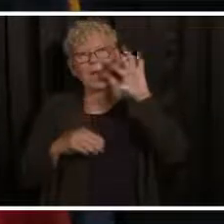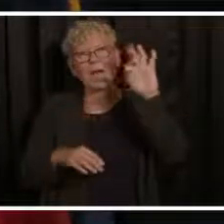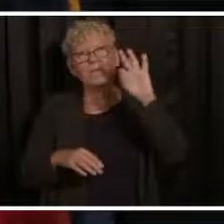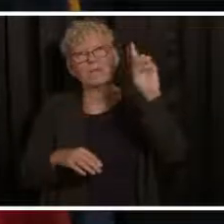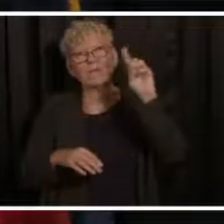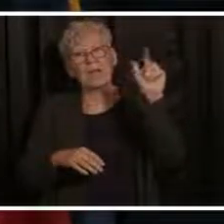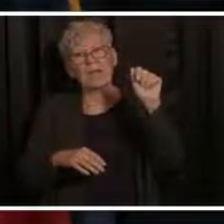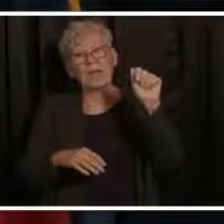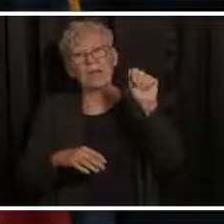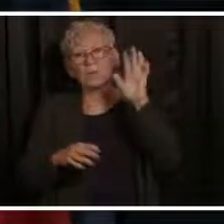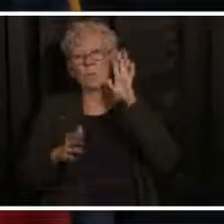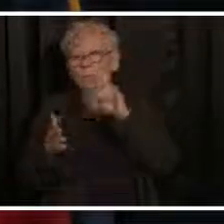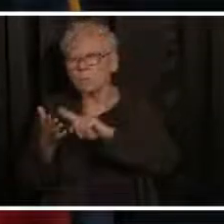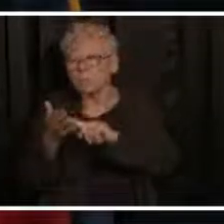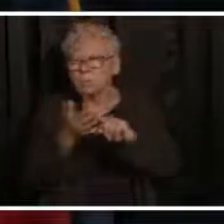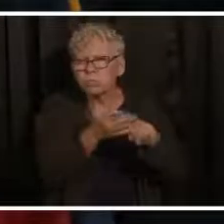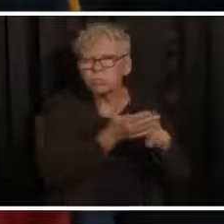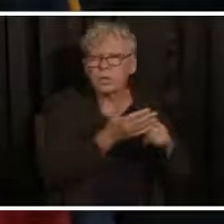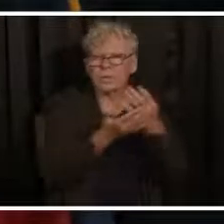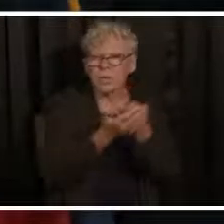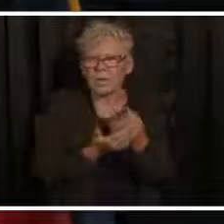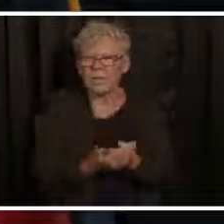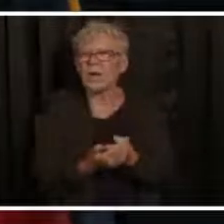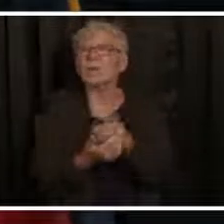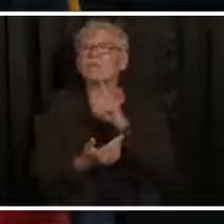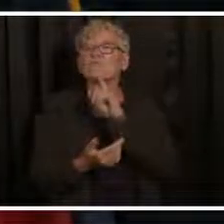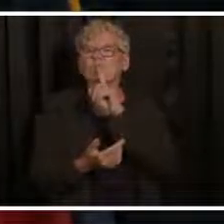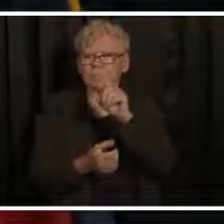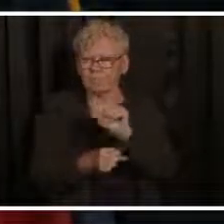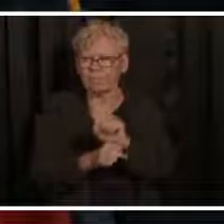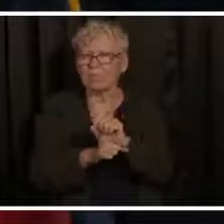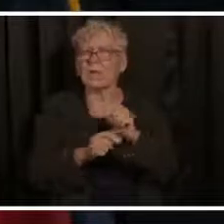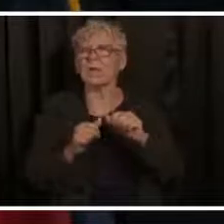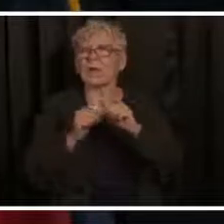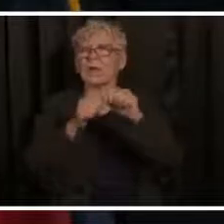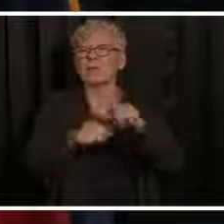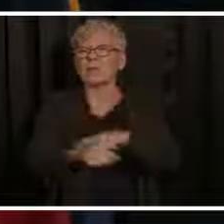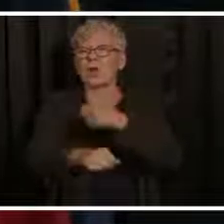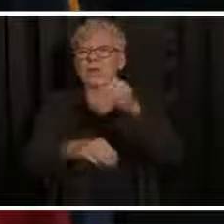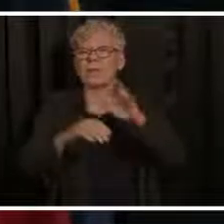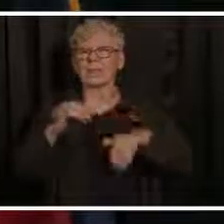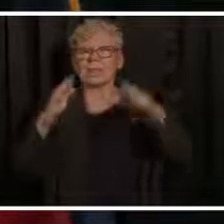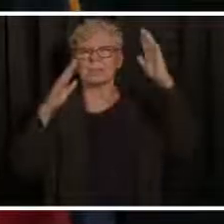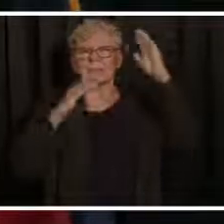last longer than originally indicated on the label. They have done that with Johnson and Johnson uh and and those that